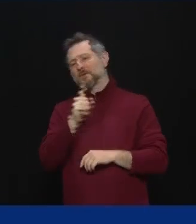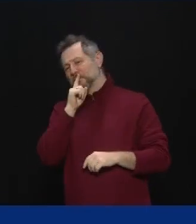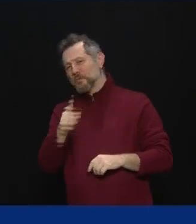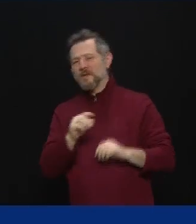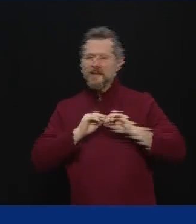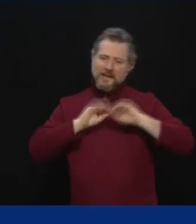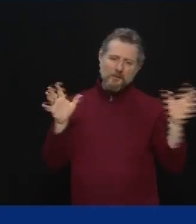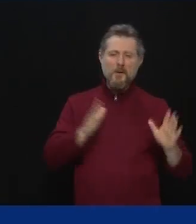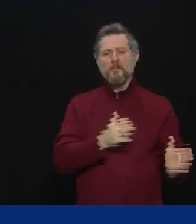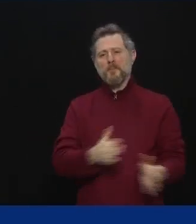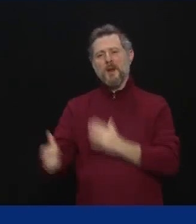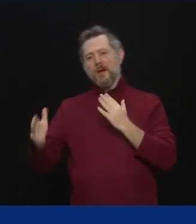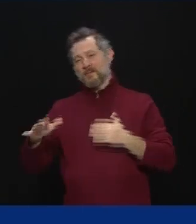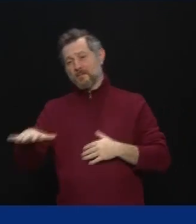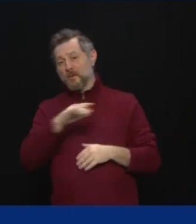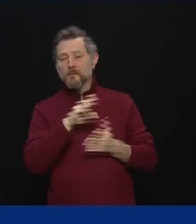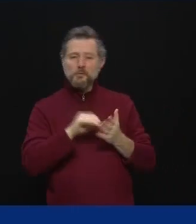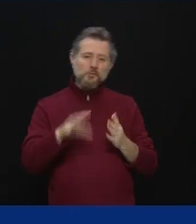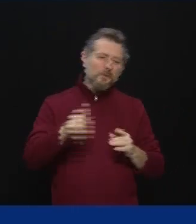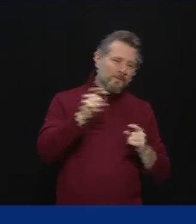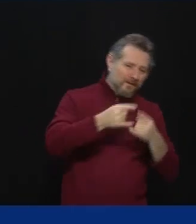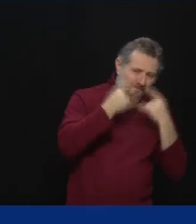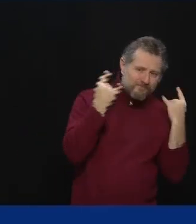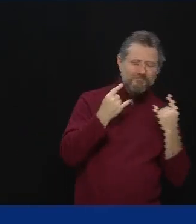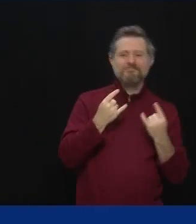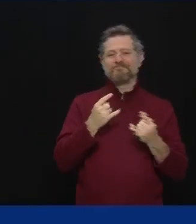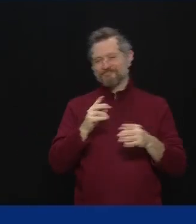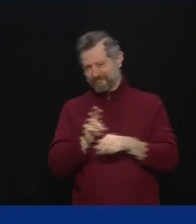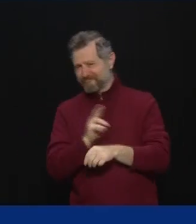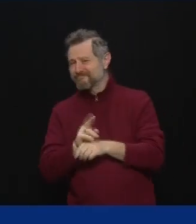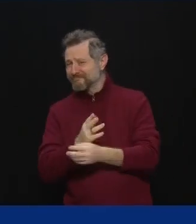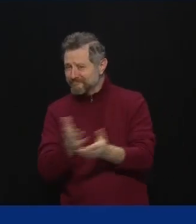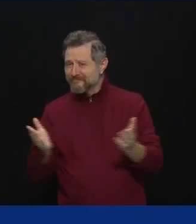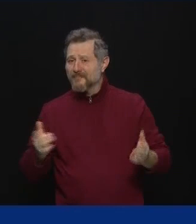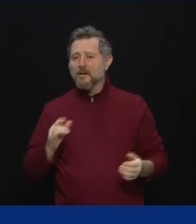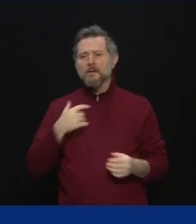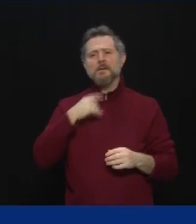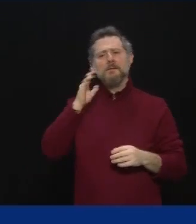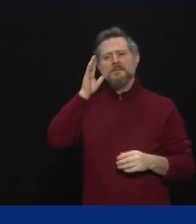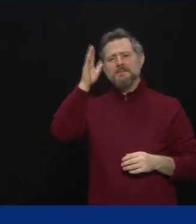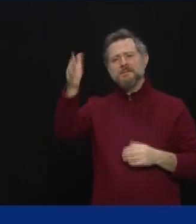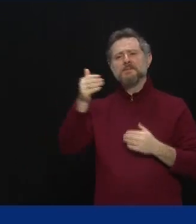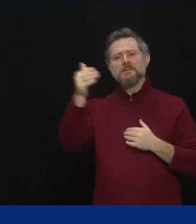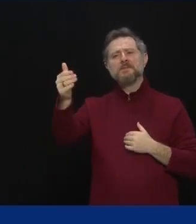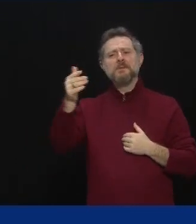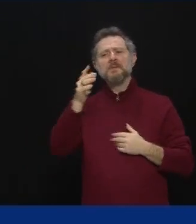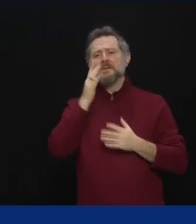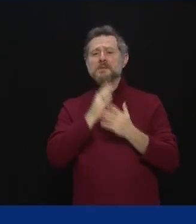TALKING ABOUT THIS THE LAST FOUR MONTHS, LITERALLY. I WANTED TO MAKE SURE WE HAD A STRONG PLAN. WE REQUIRED STUDENTS HAVE TO